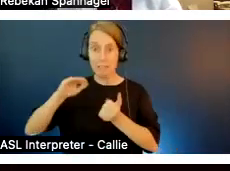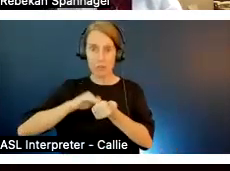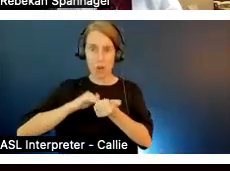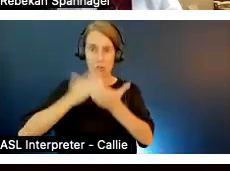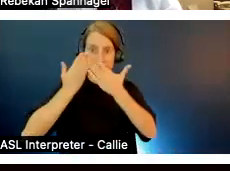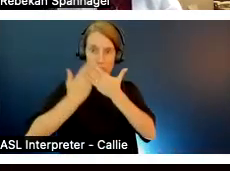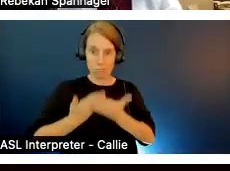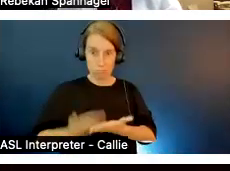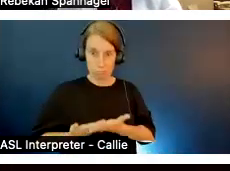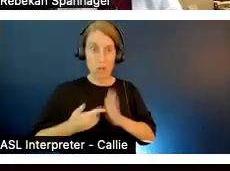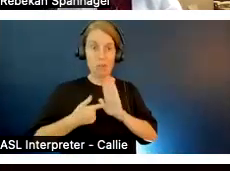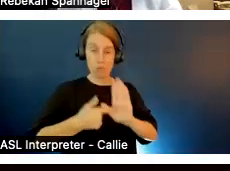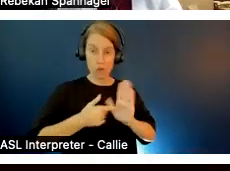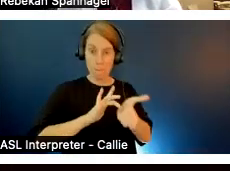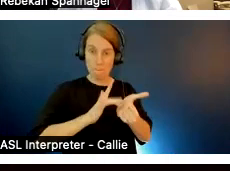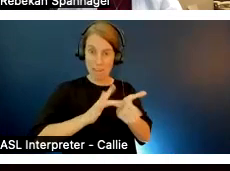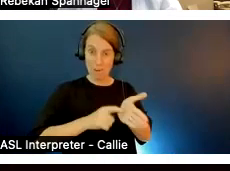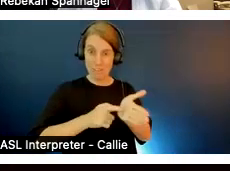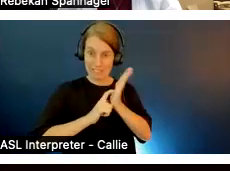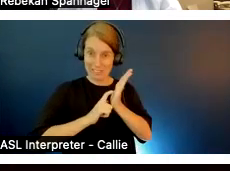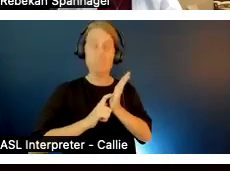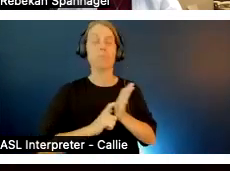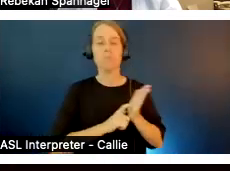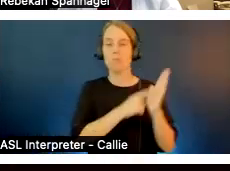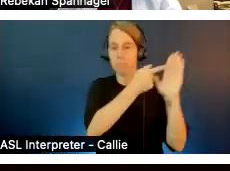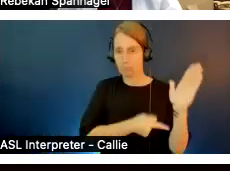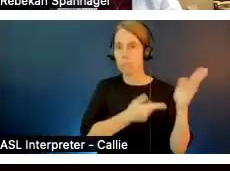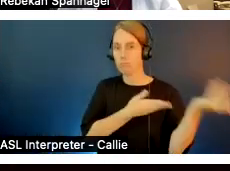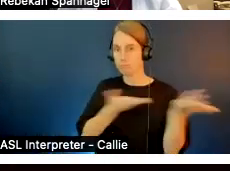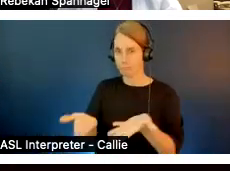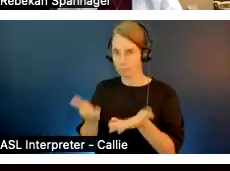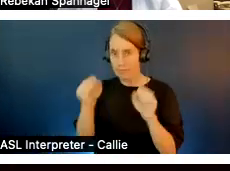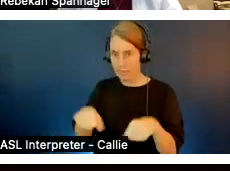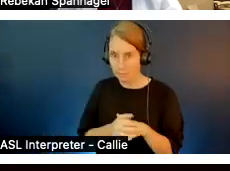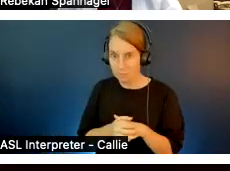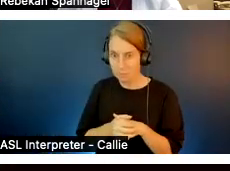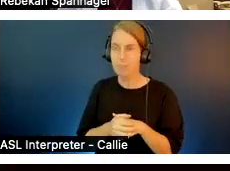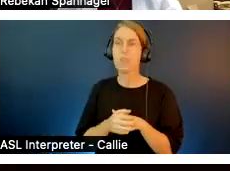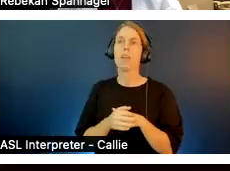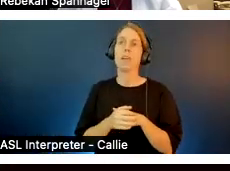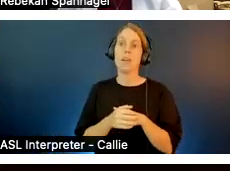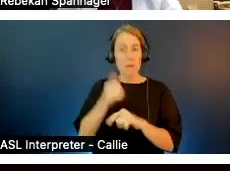right to go in even as an adult and see your doctor get an evaluation and get them to